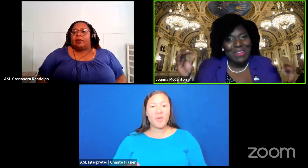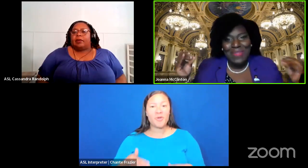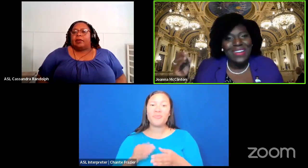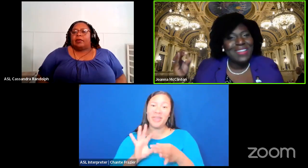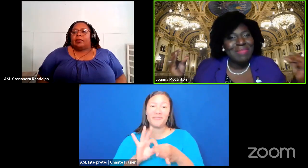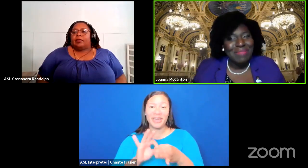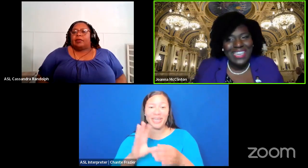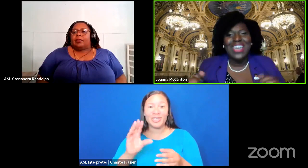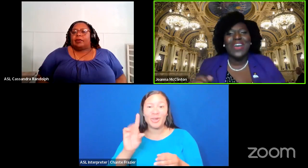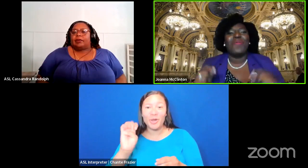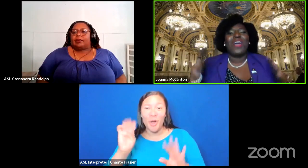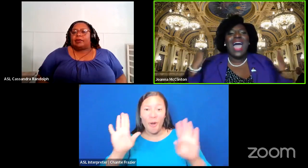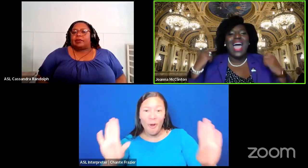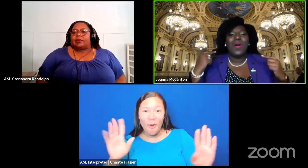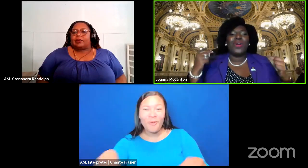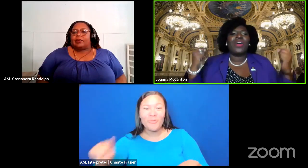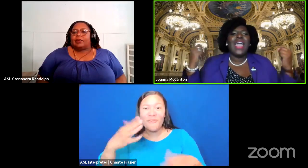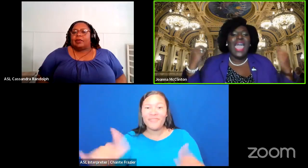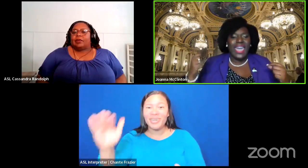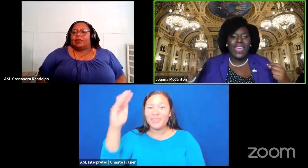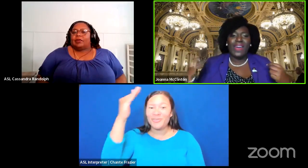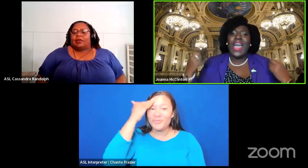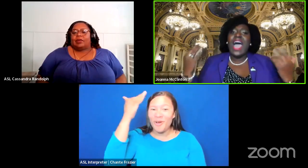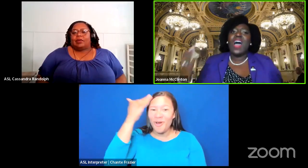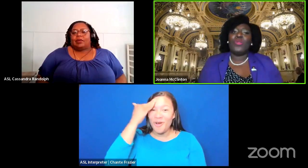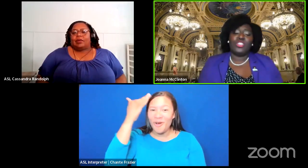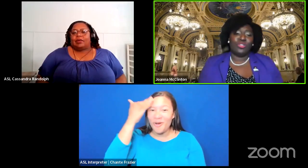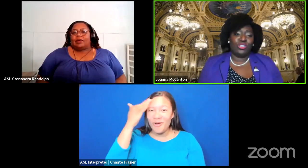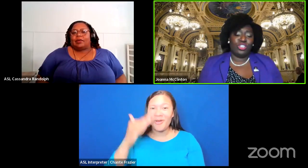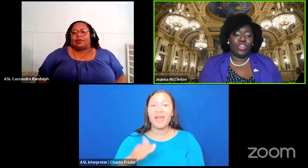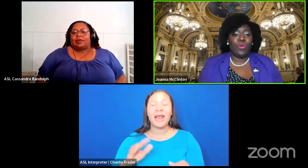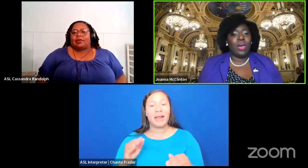statehouse we want Pennsylvania to have the